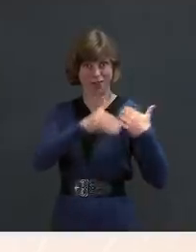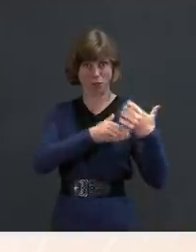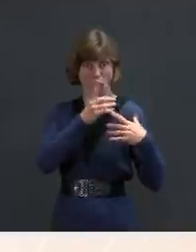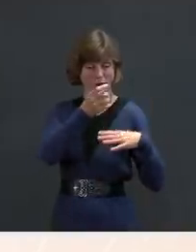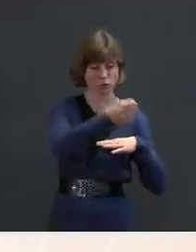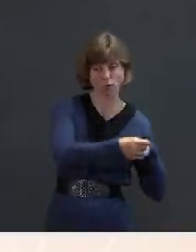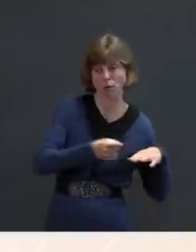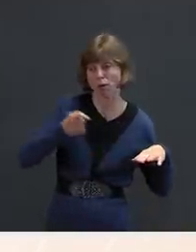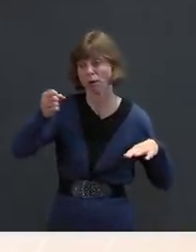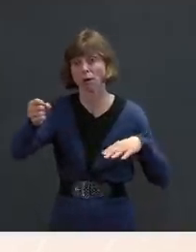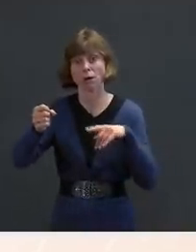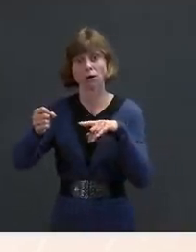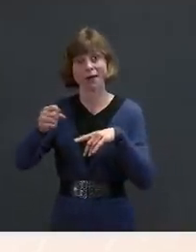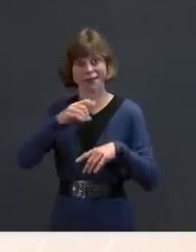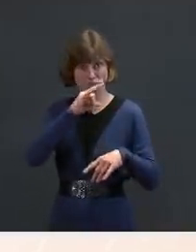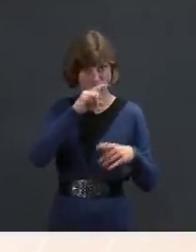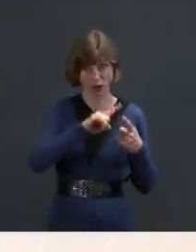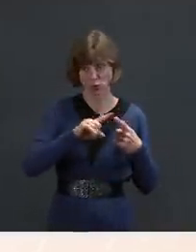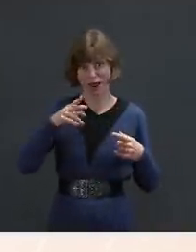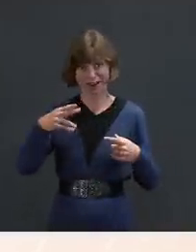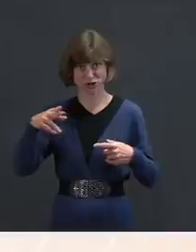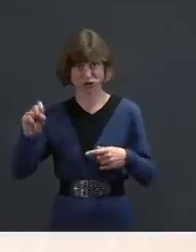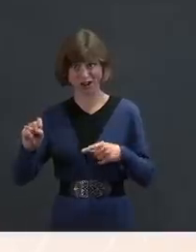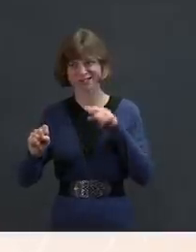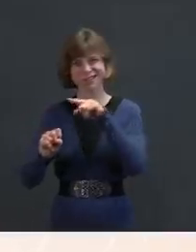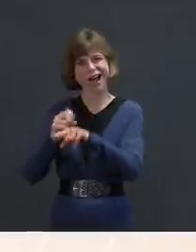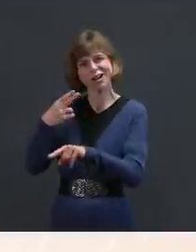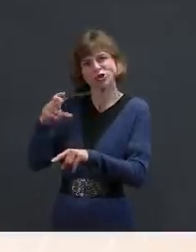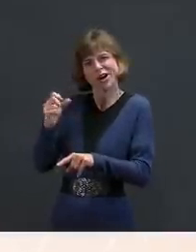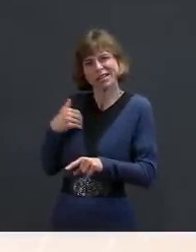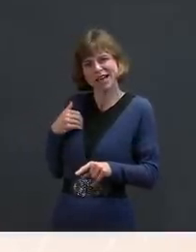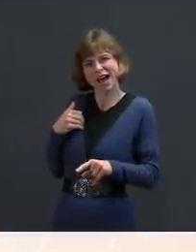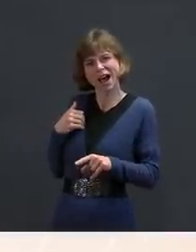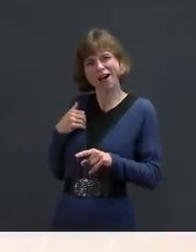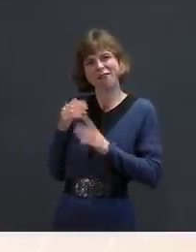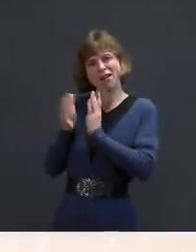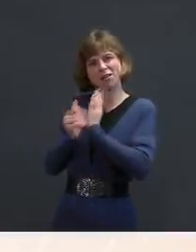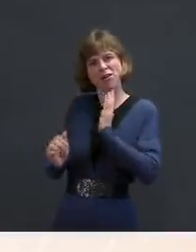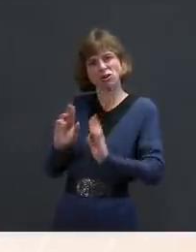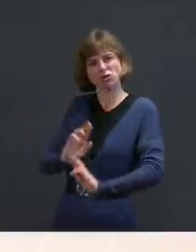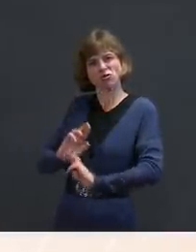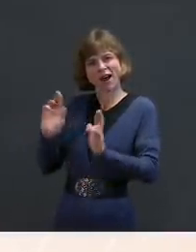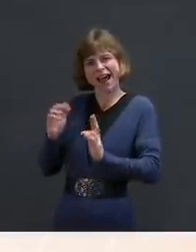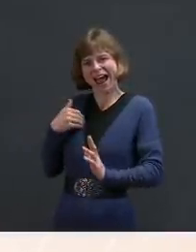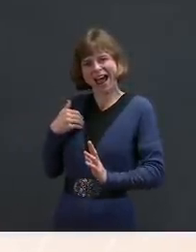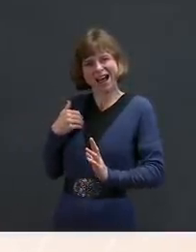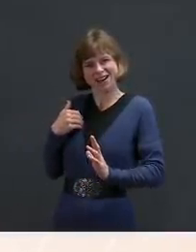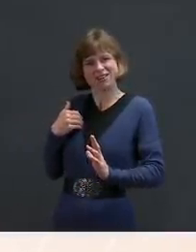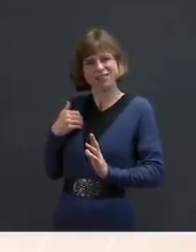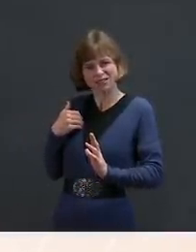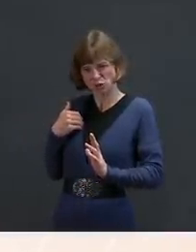that has the capacity and the unique talents to care for the child -- healthcare workers,